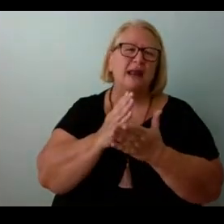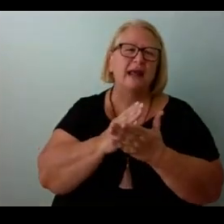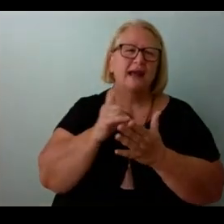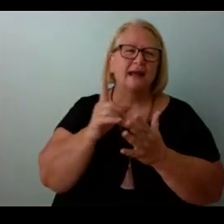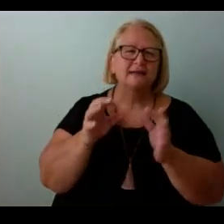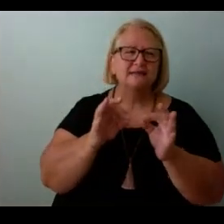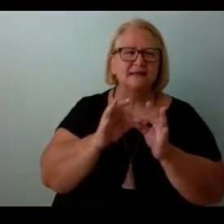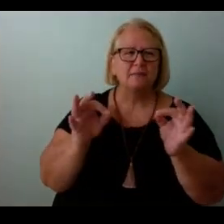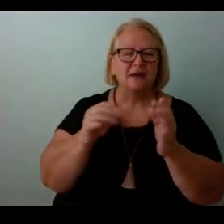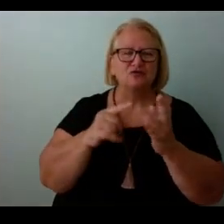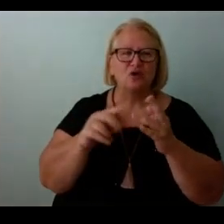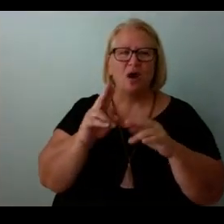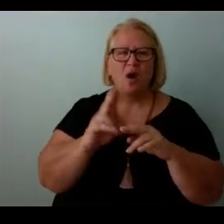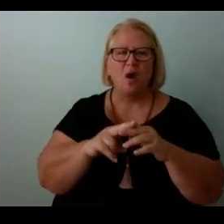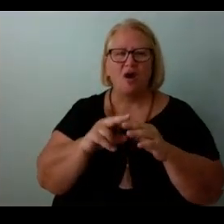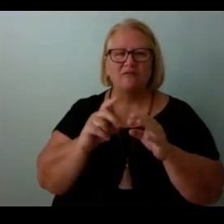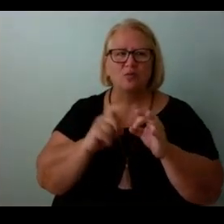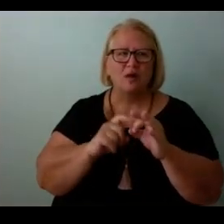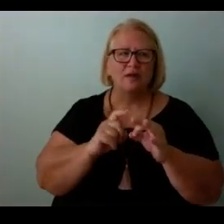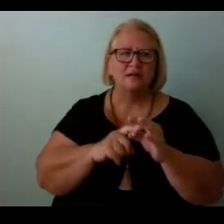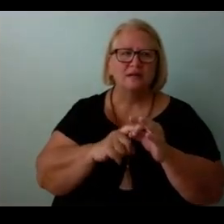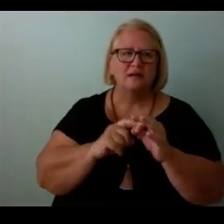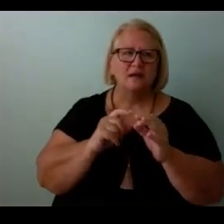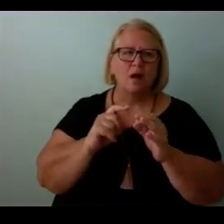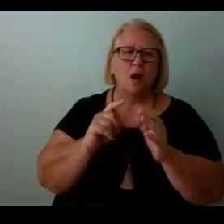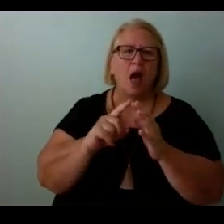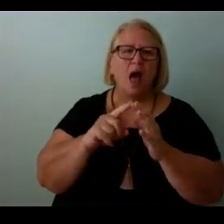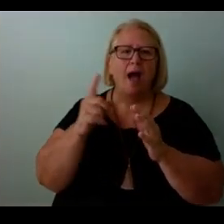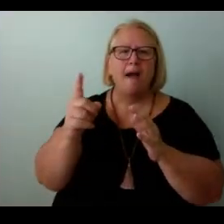So I'm not a big fan of it being used.